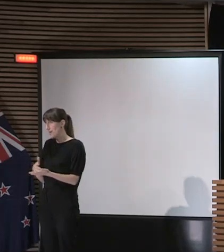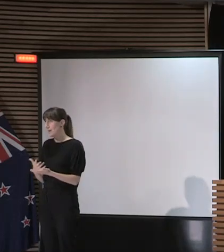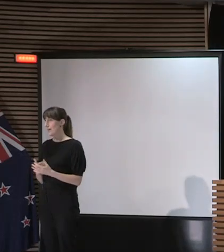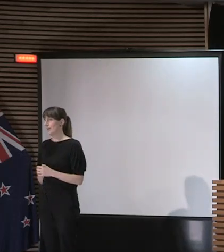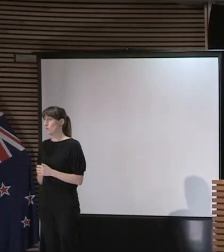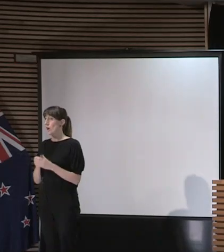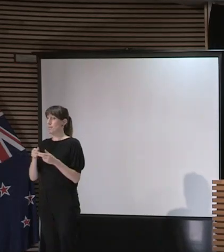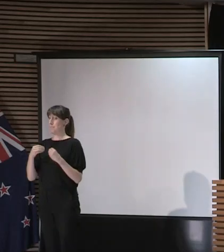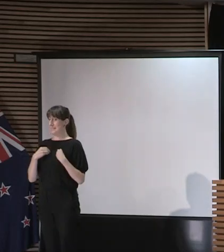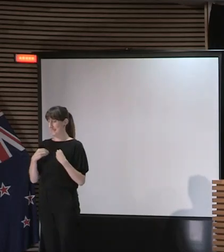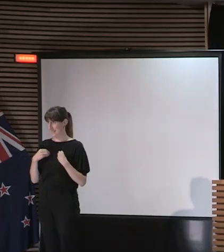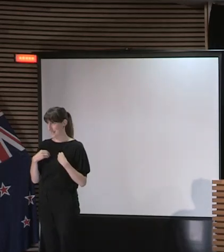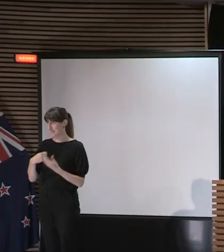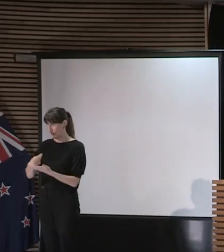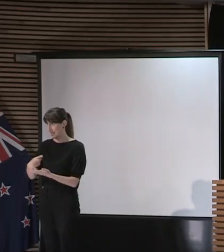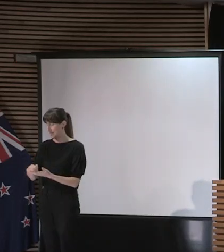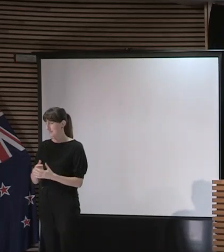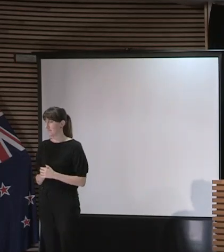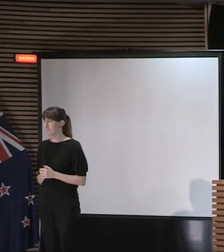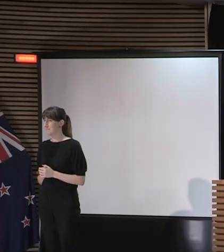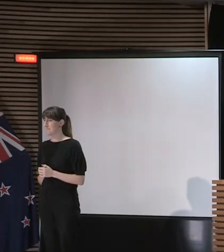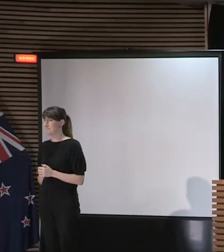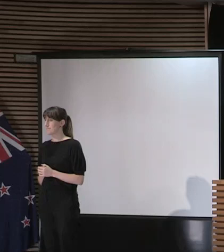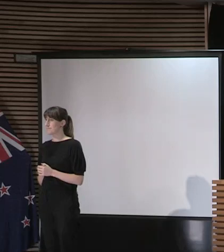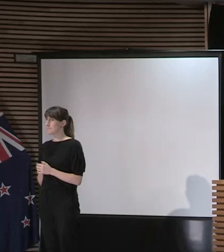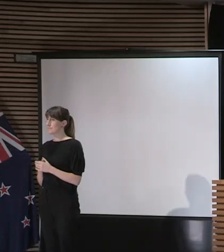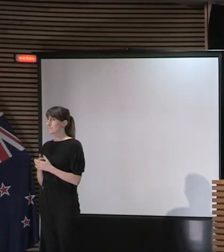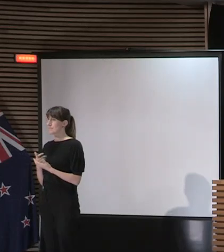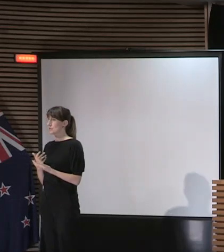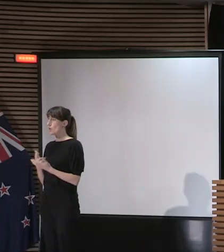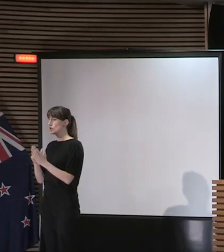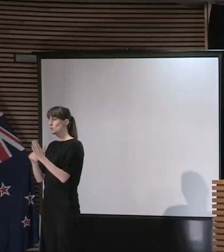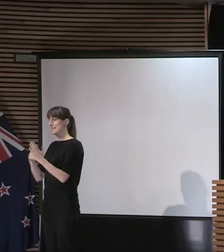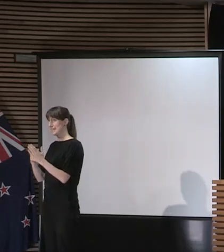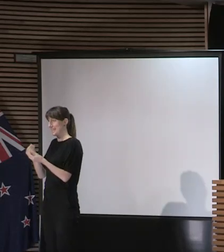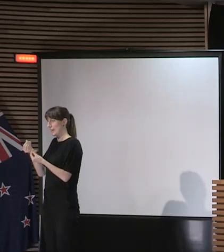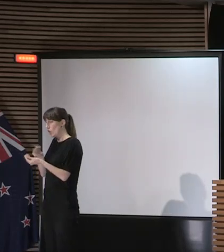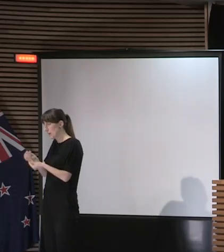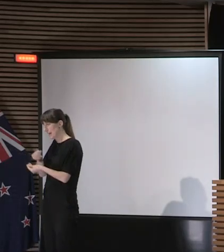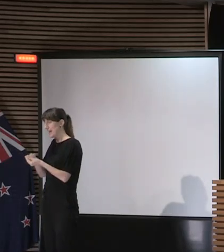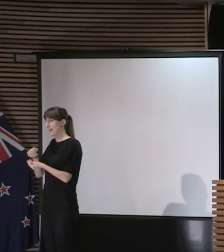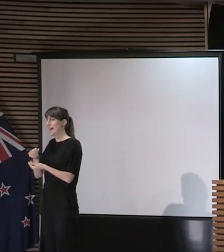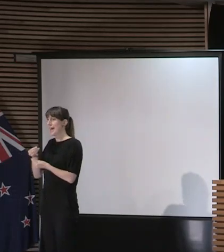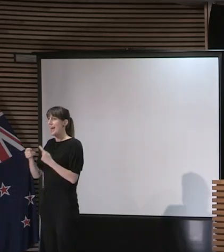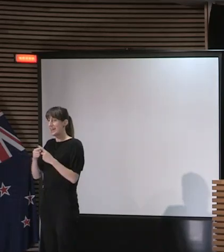limitations around how far we could go as a government when it came to commercial leases. What I would, again, point out